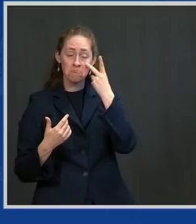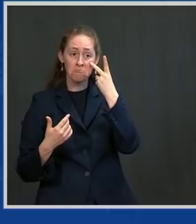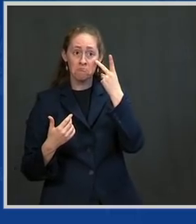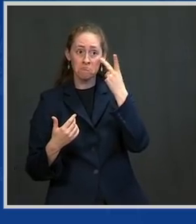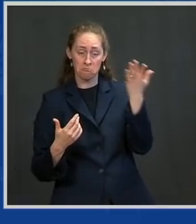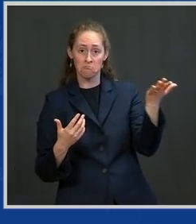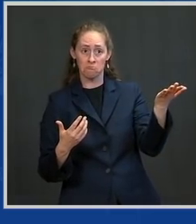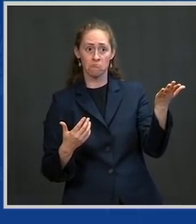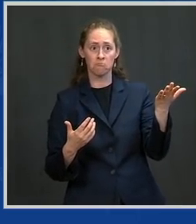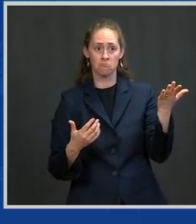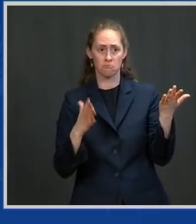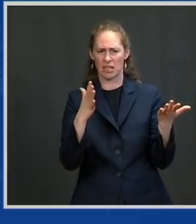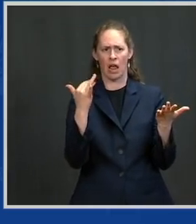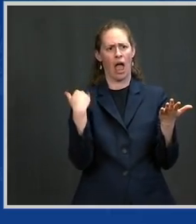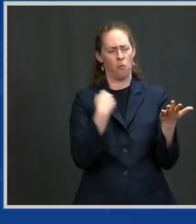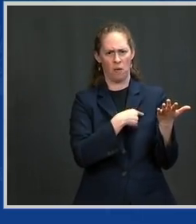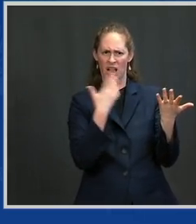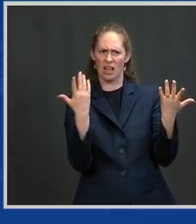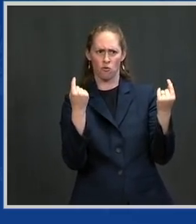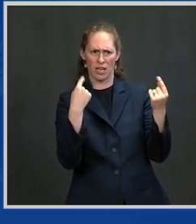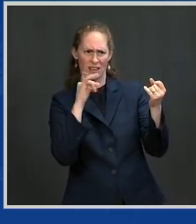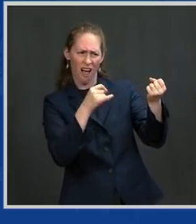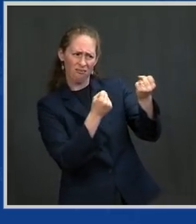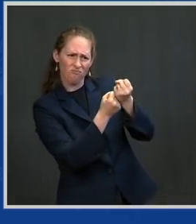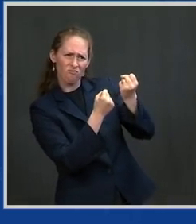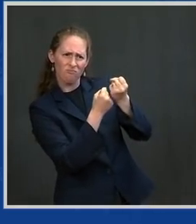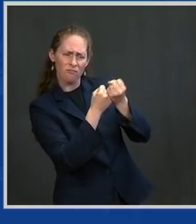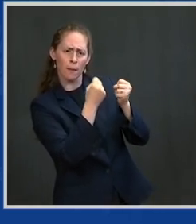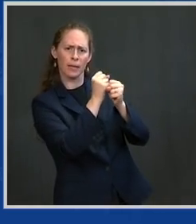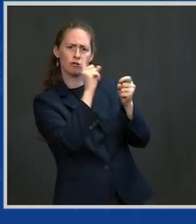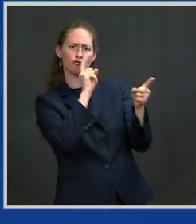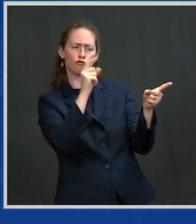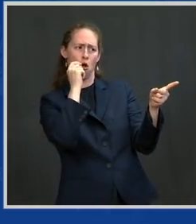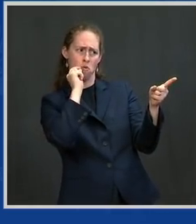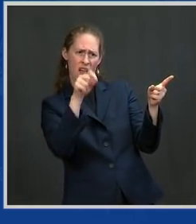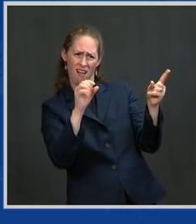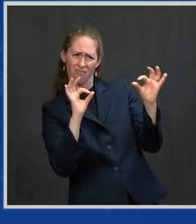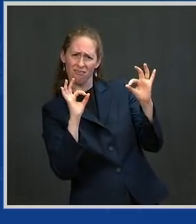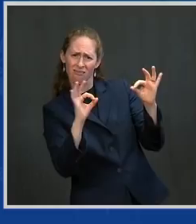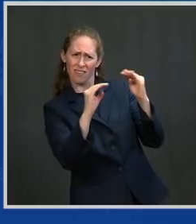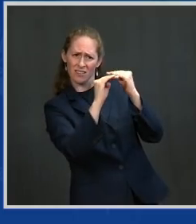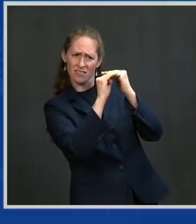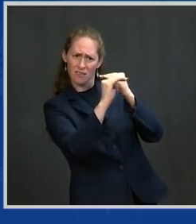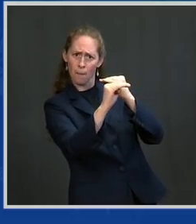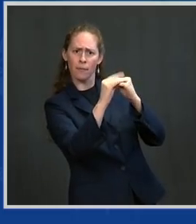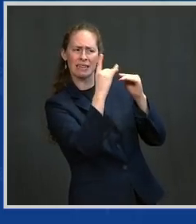put Ukraine in the position to be able to continue to resist Russian physical aggression.